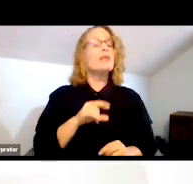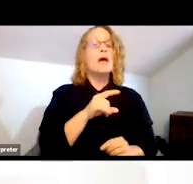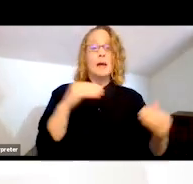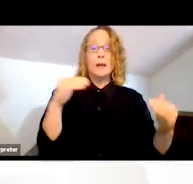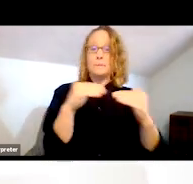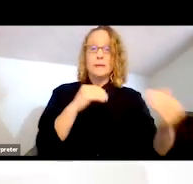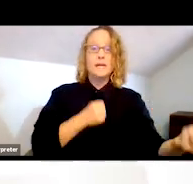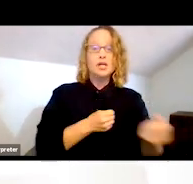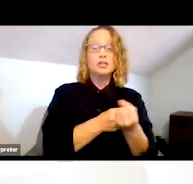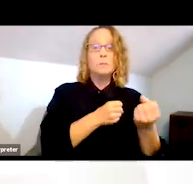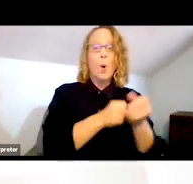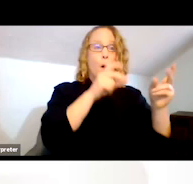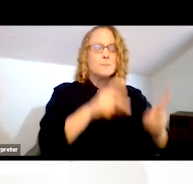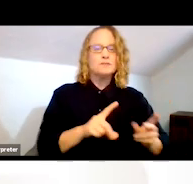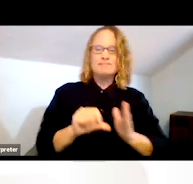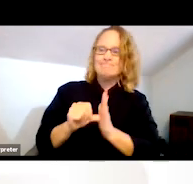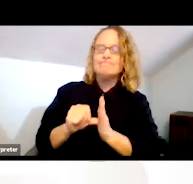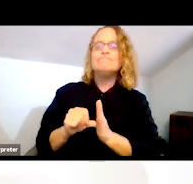I mean, it wasn't structured that way.